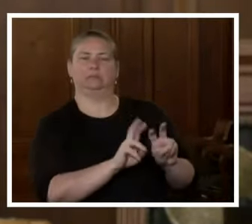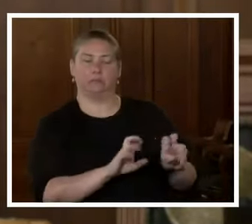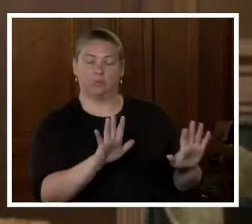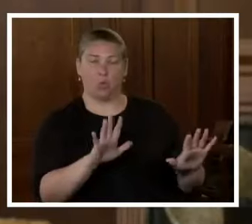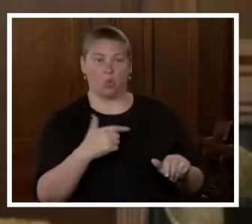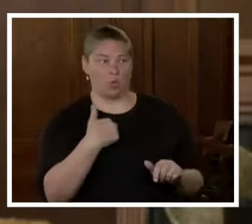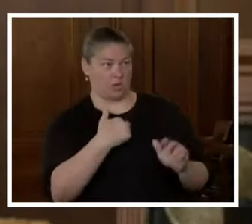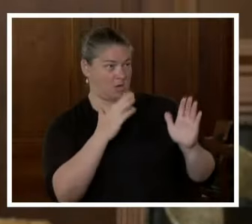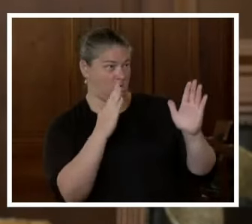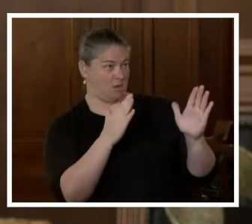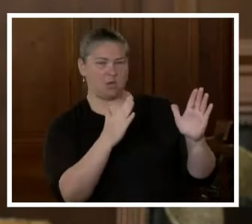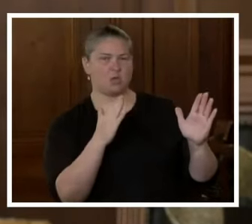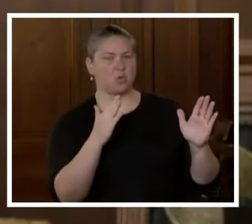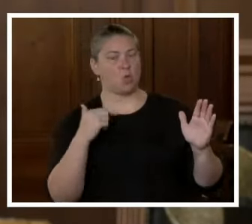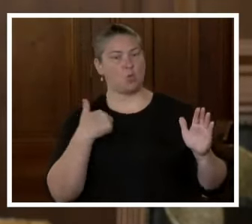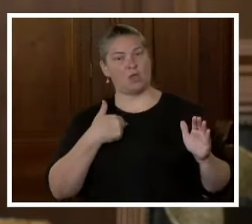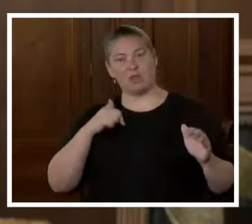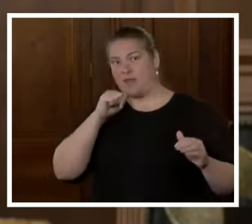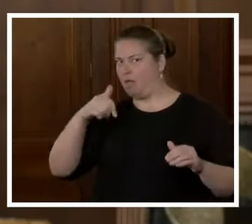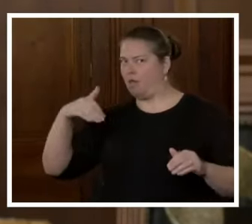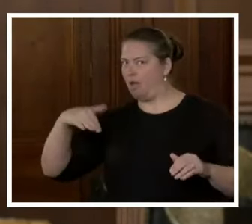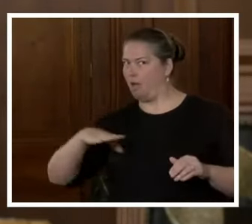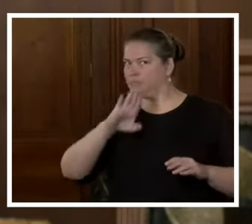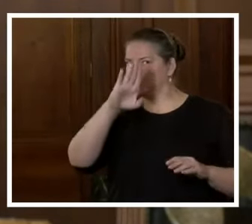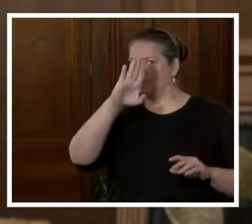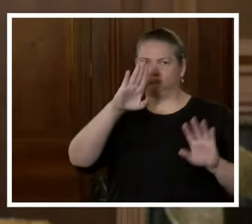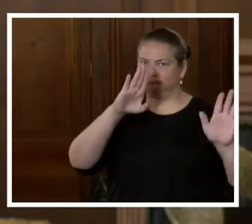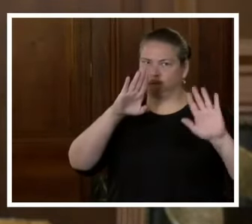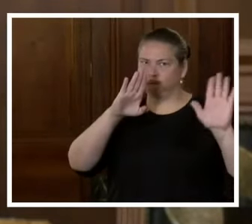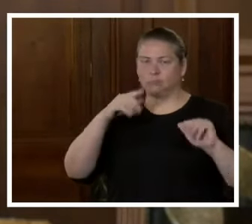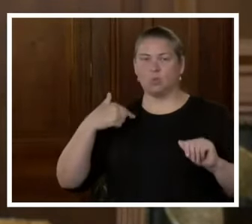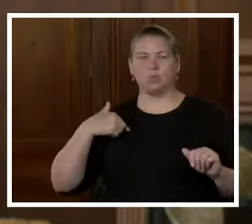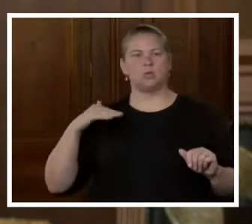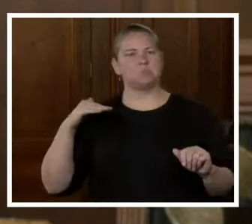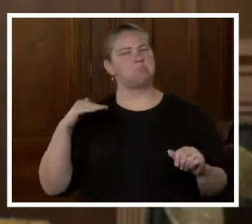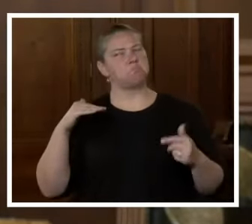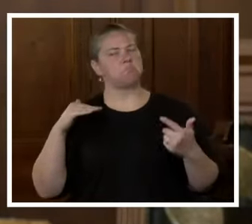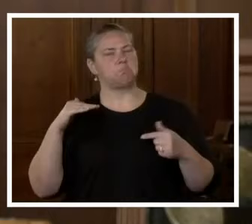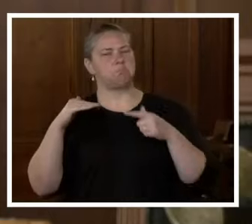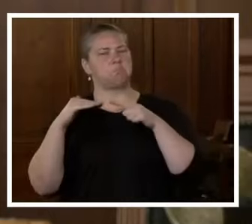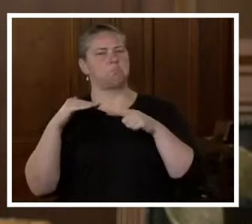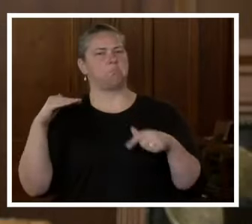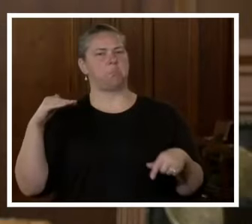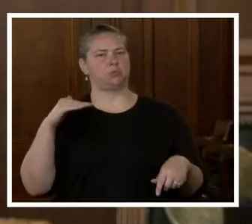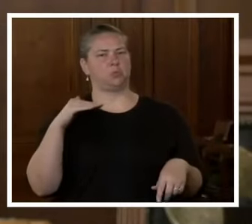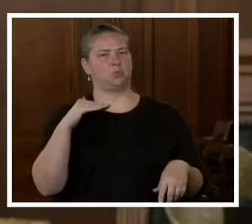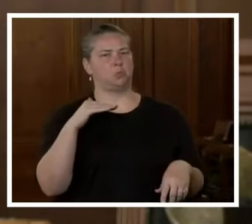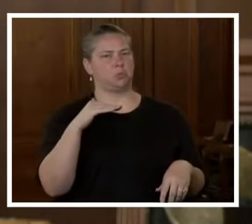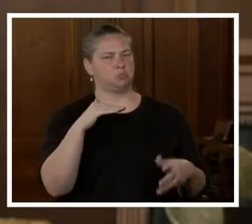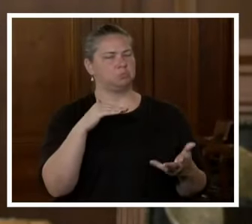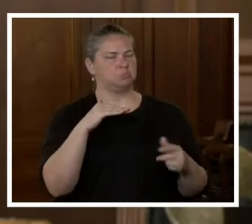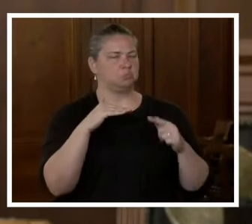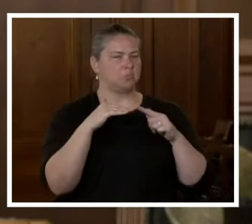I ALREADY HAD THREE CHANCES TO BE UP HERE TONIGHT. PLEASE WEAR YOUR MASKS, PRACTICE